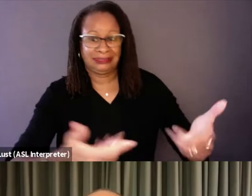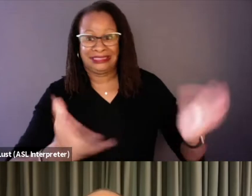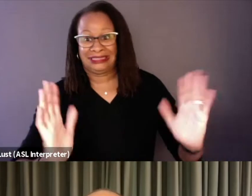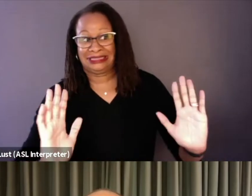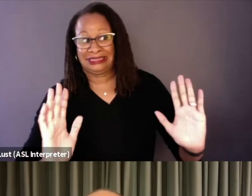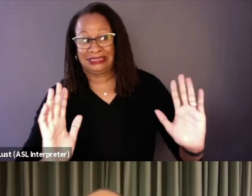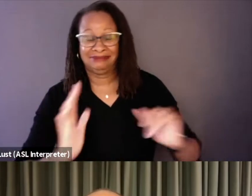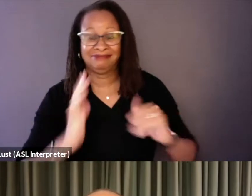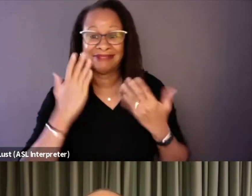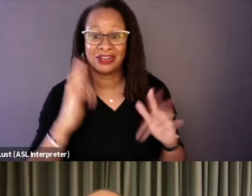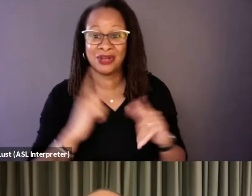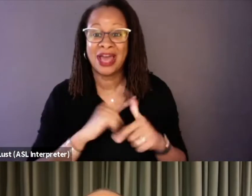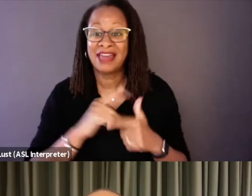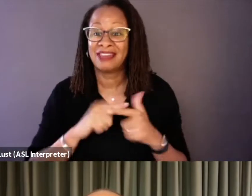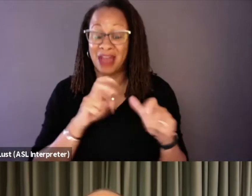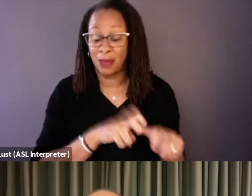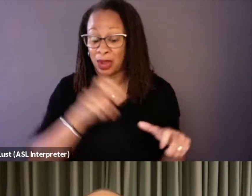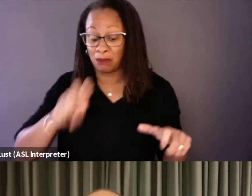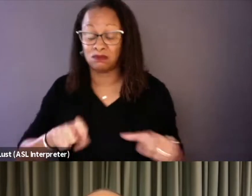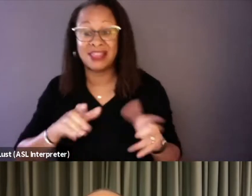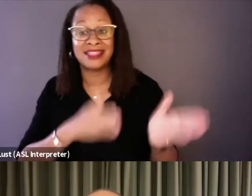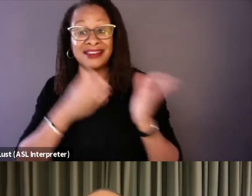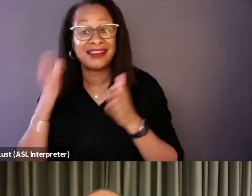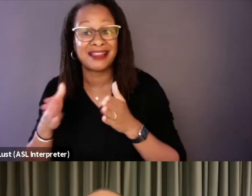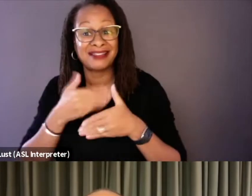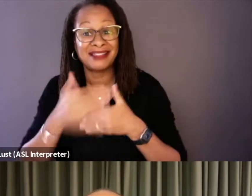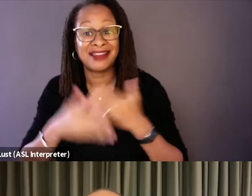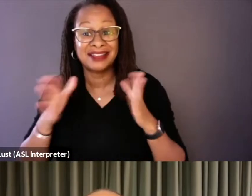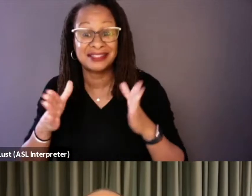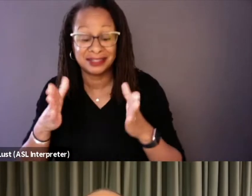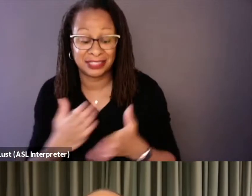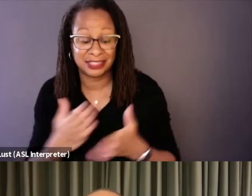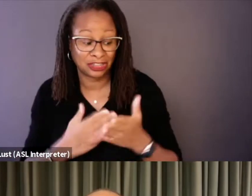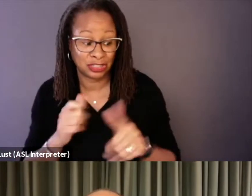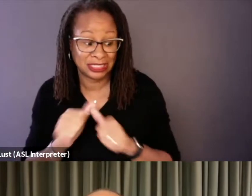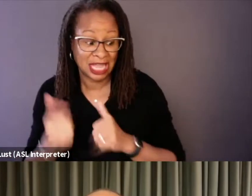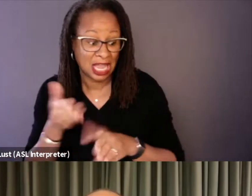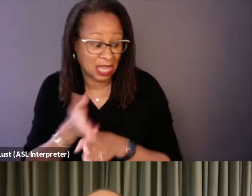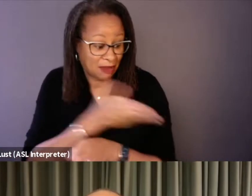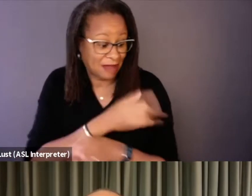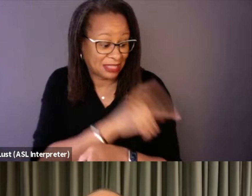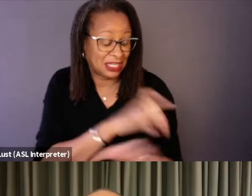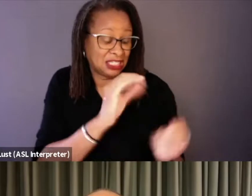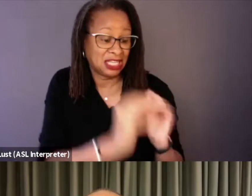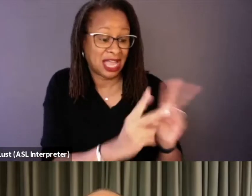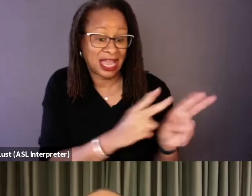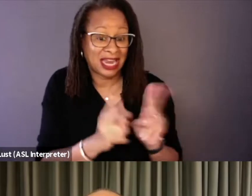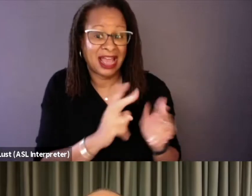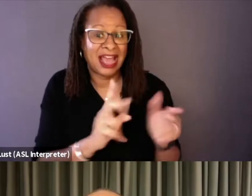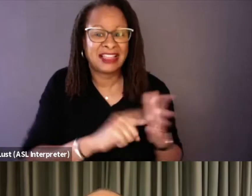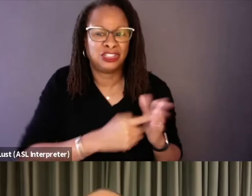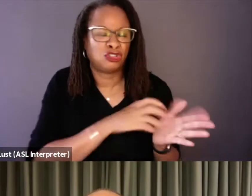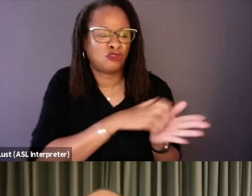then I would jump to the next section to try to stay ahead of him as he would do like that initial rough cut